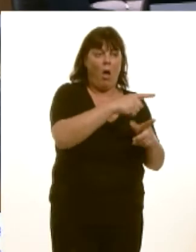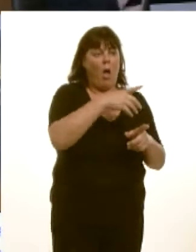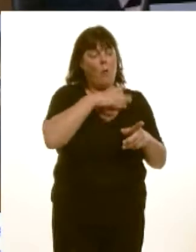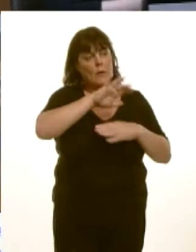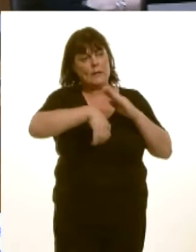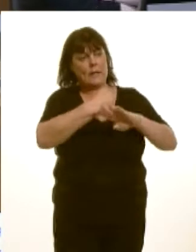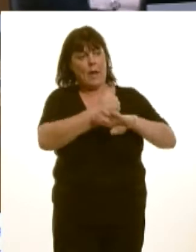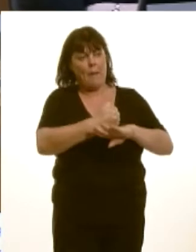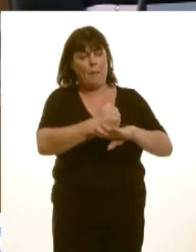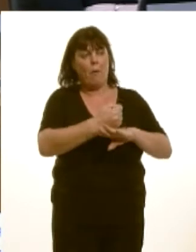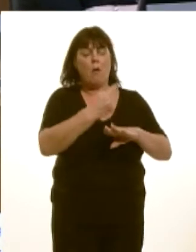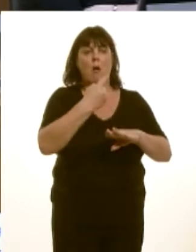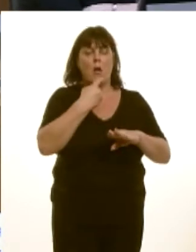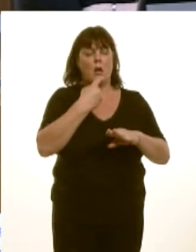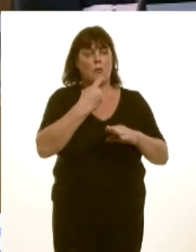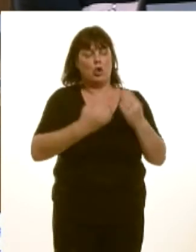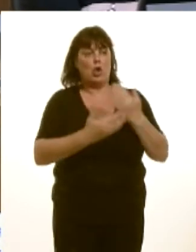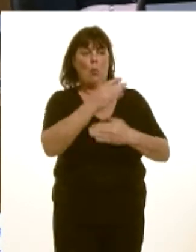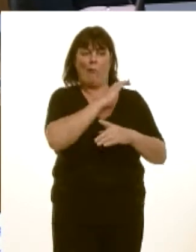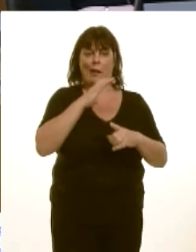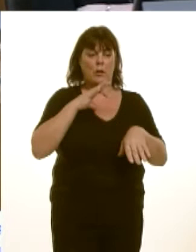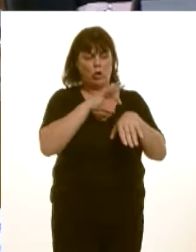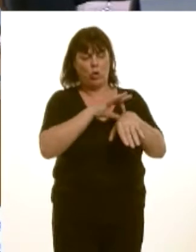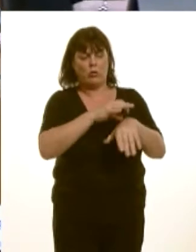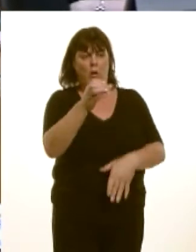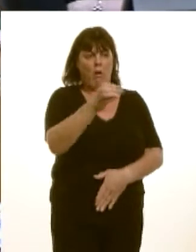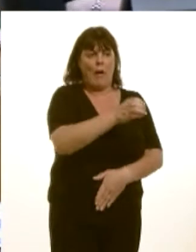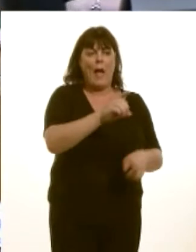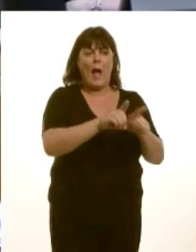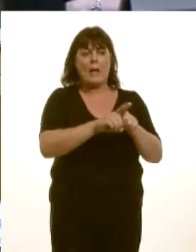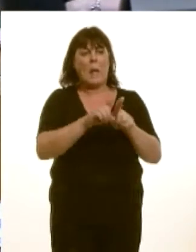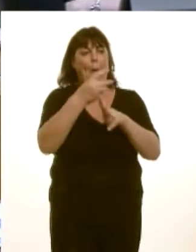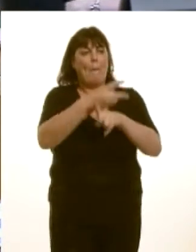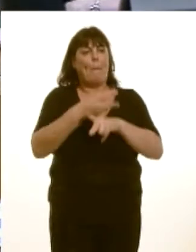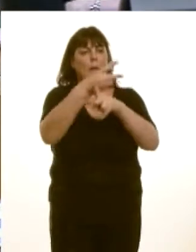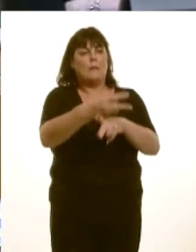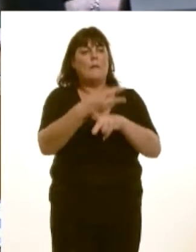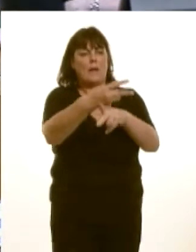I can say to the Member that the plans for the new chemotherapy day unit are not affected.